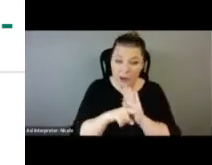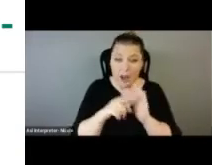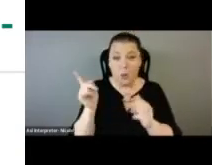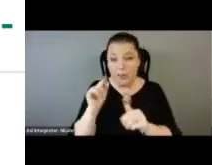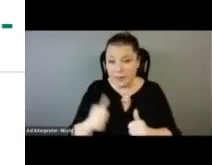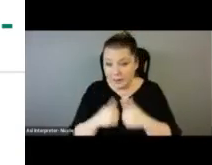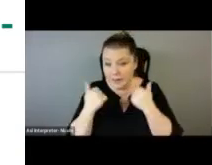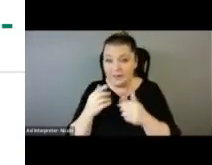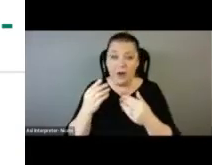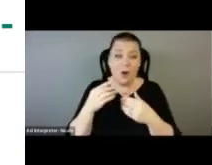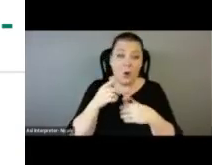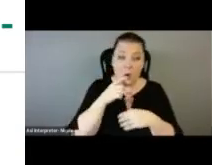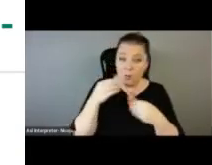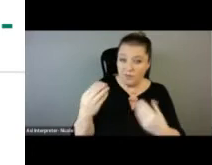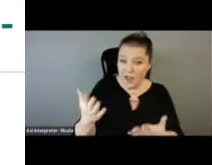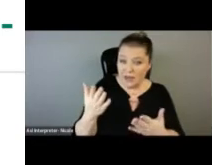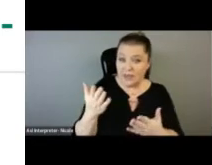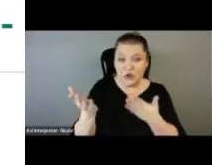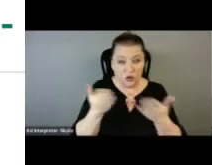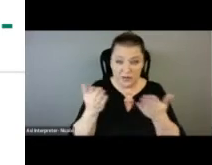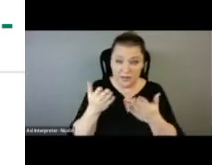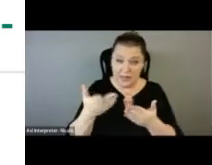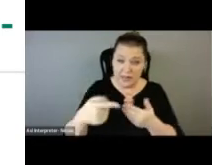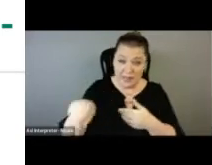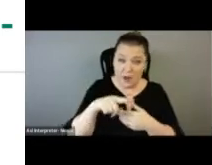providers are serving them, there's a lot of different ways that we can look at this data.